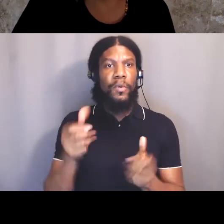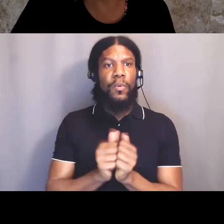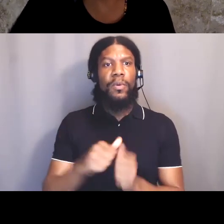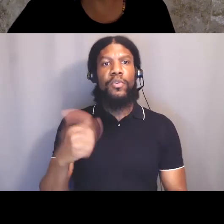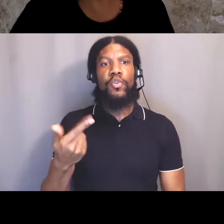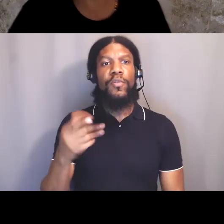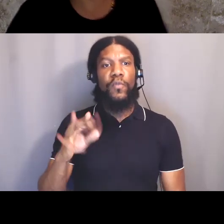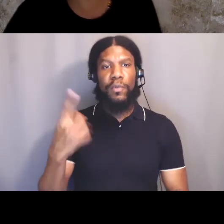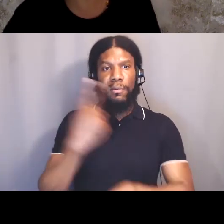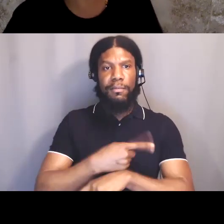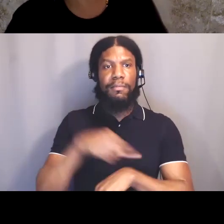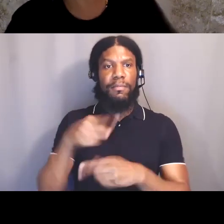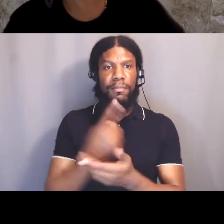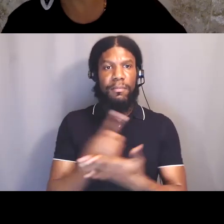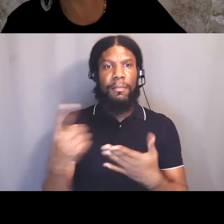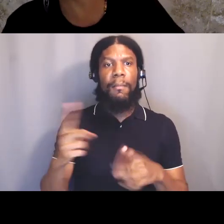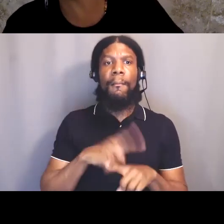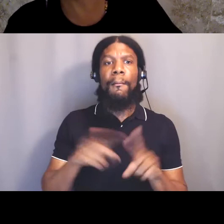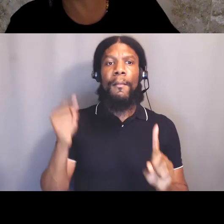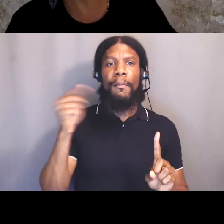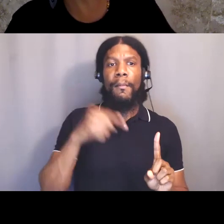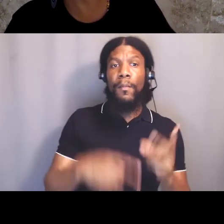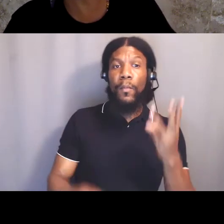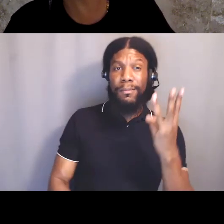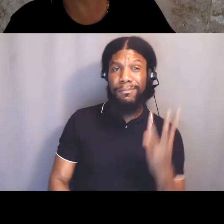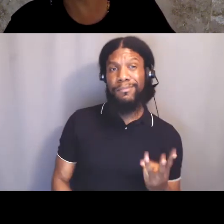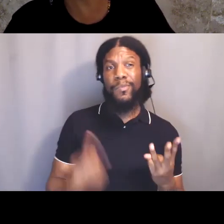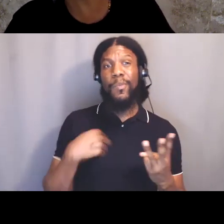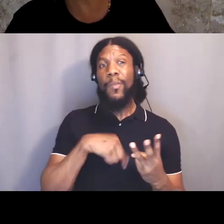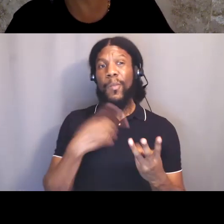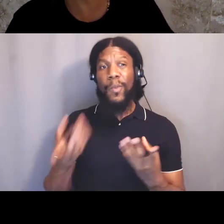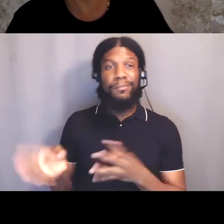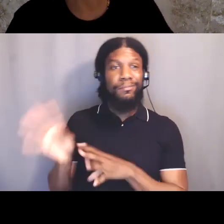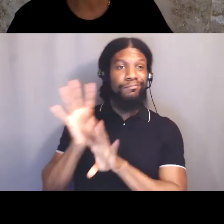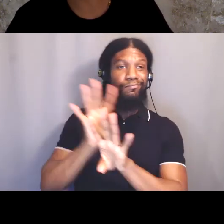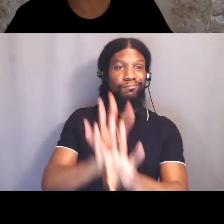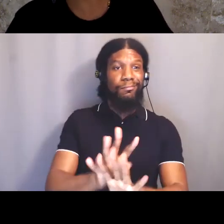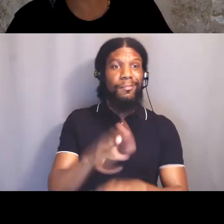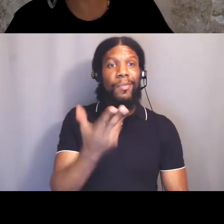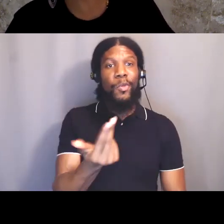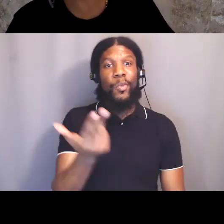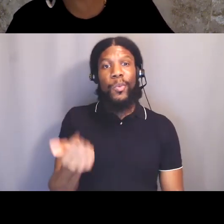every Wednesday we were in front of 1313 West 8th Street, 1313 West 8th Street.